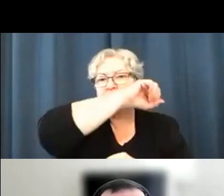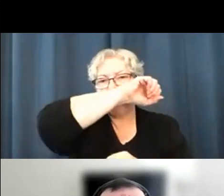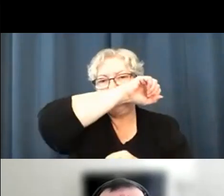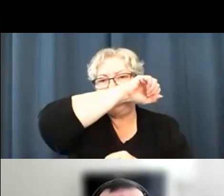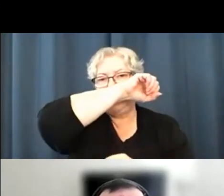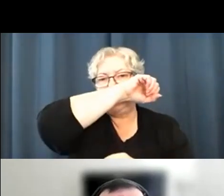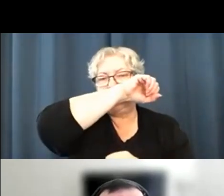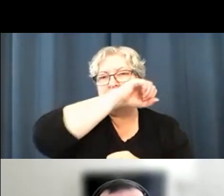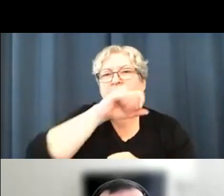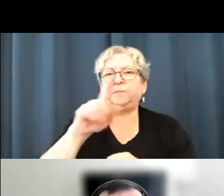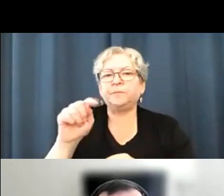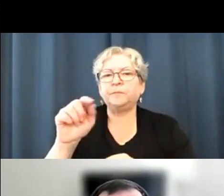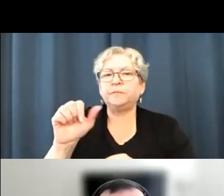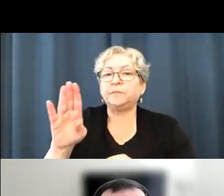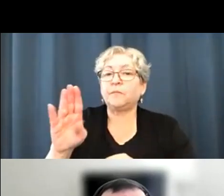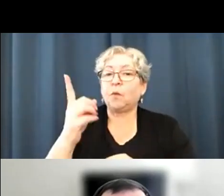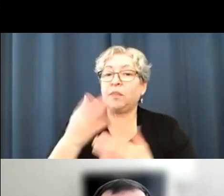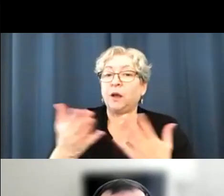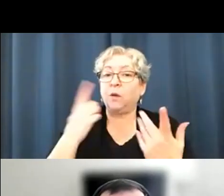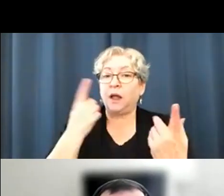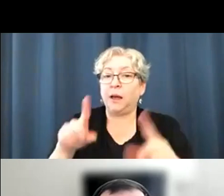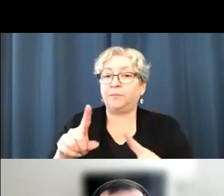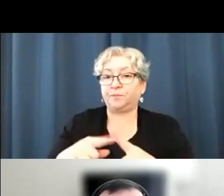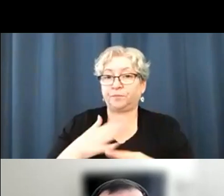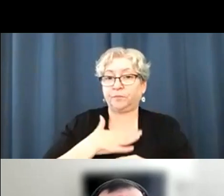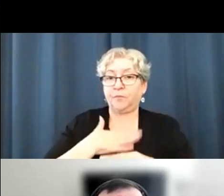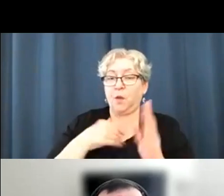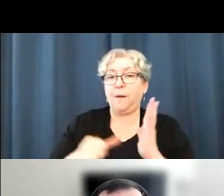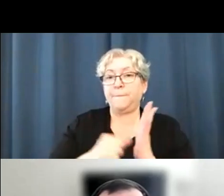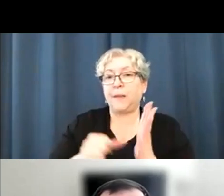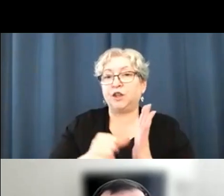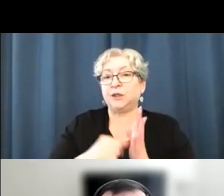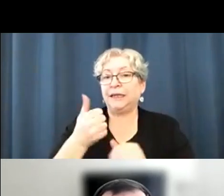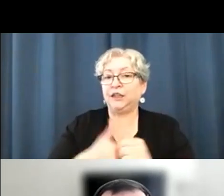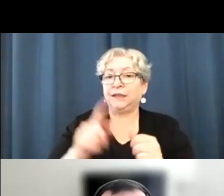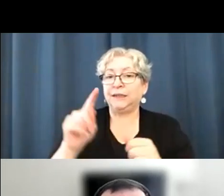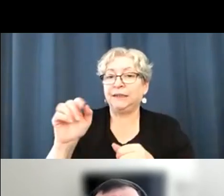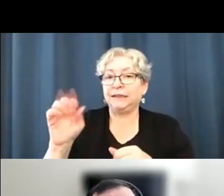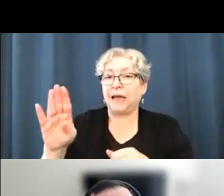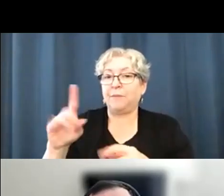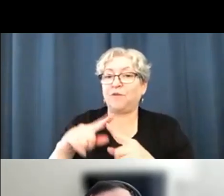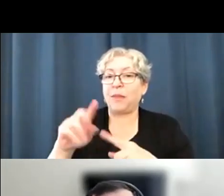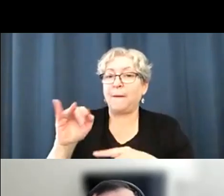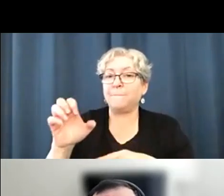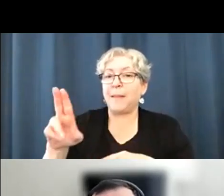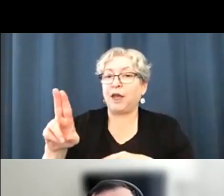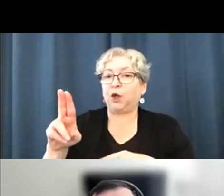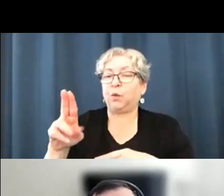And one thing that happens on our page is as you tap through these menus, they automatically open.